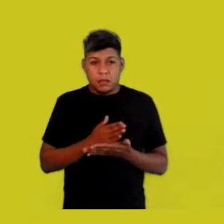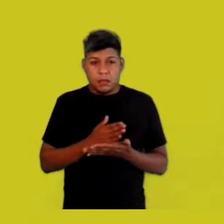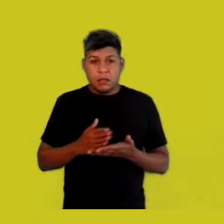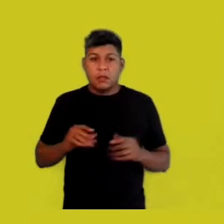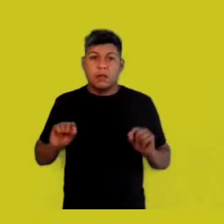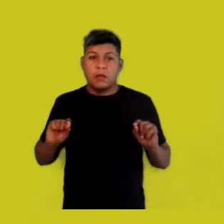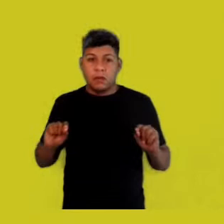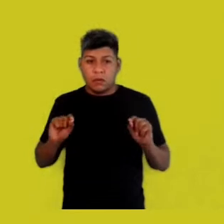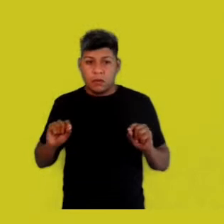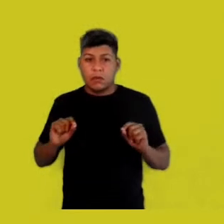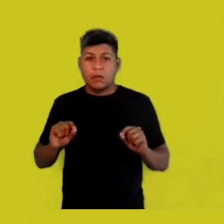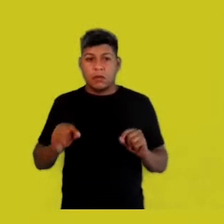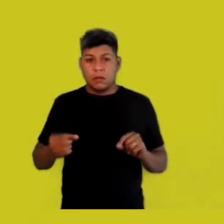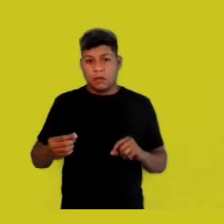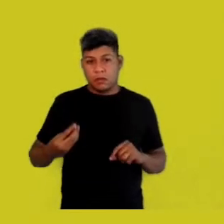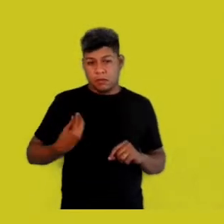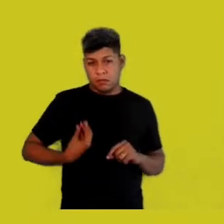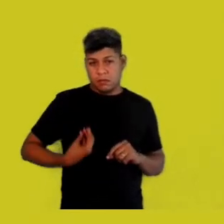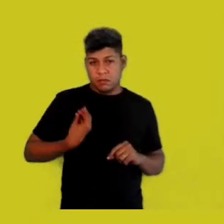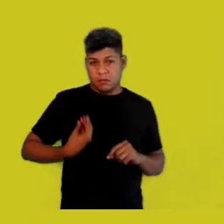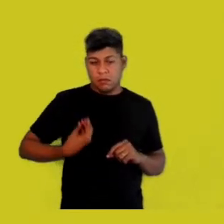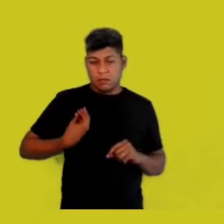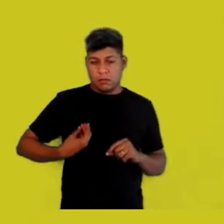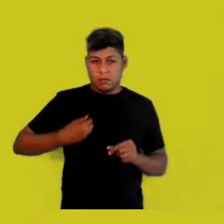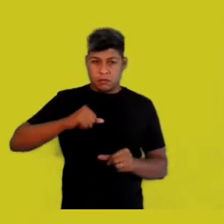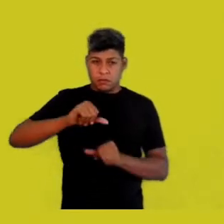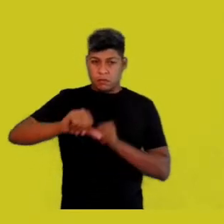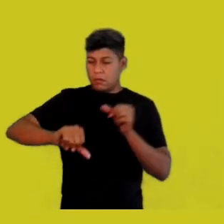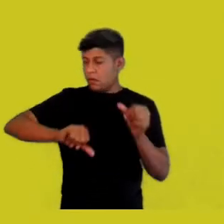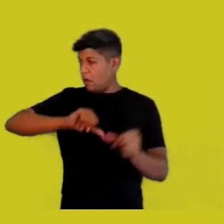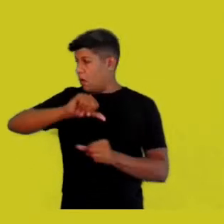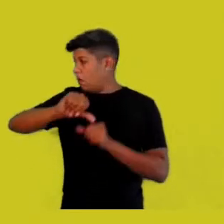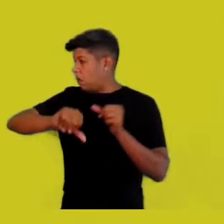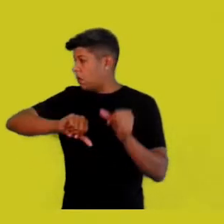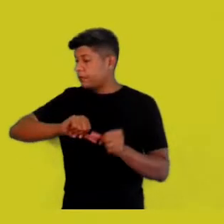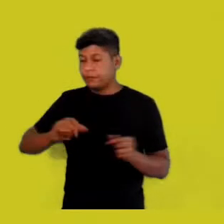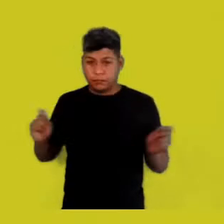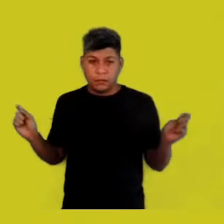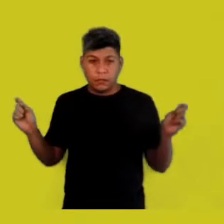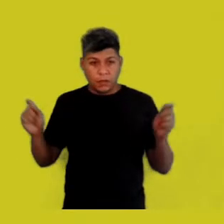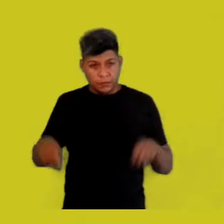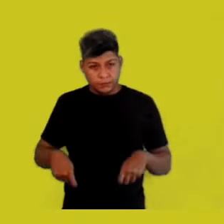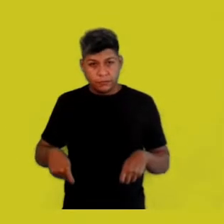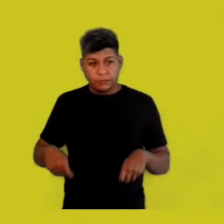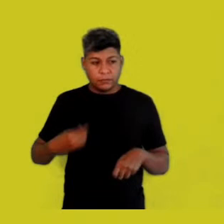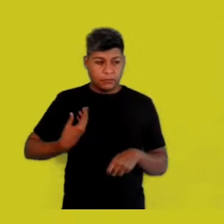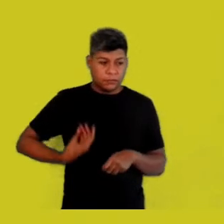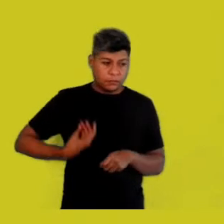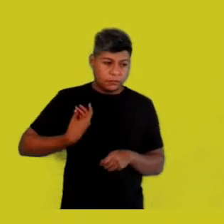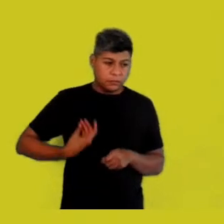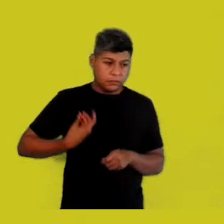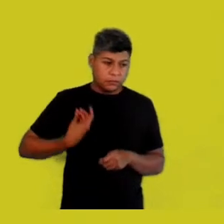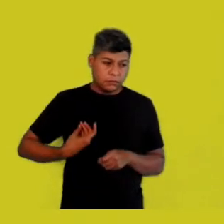flowing together without juxtaposing. Is that possible? Flowing together without juxtaposing?